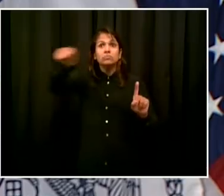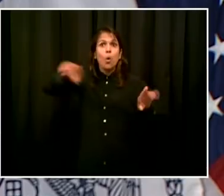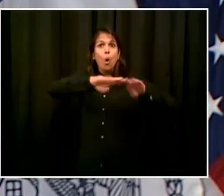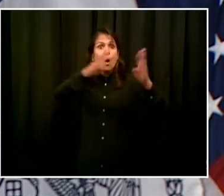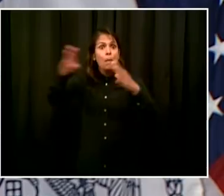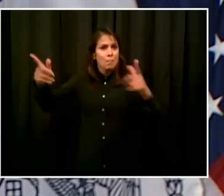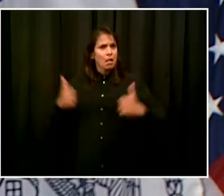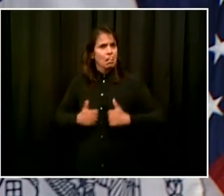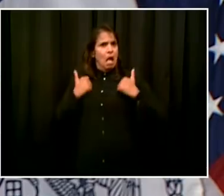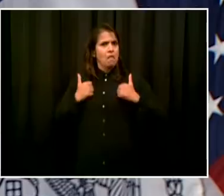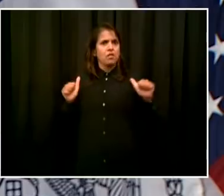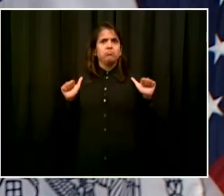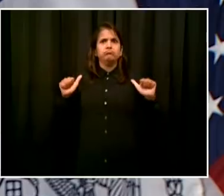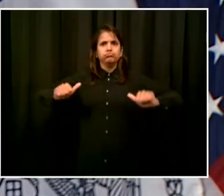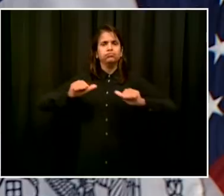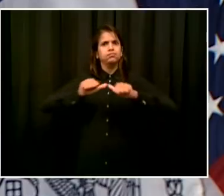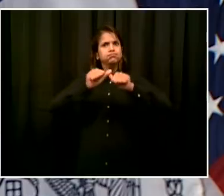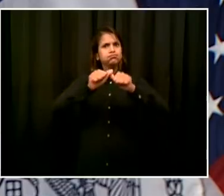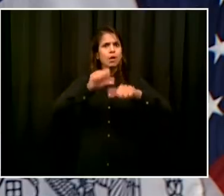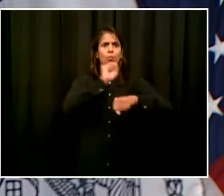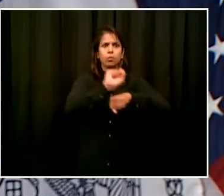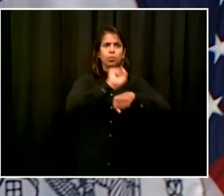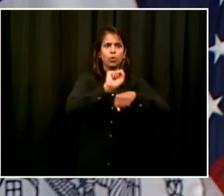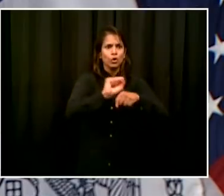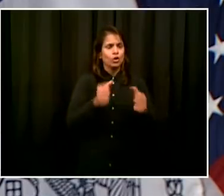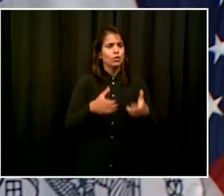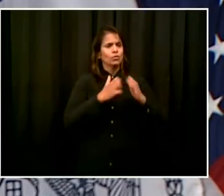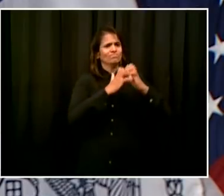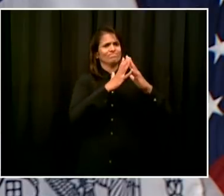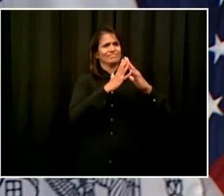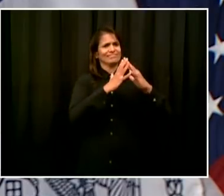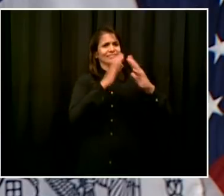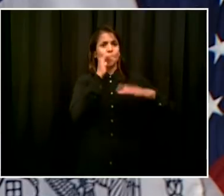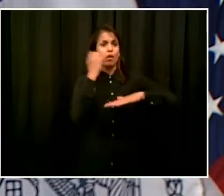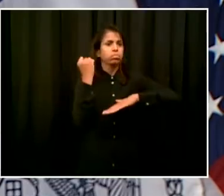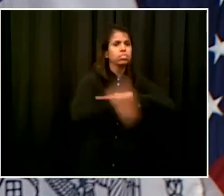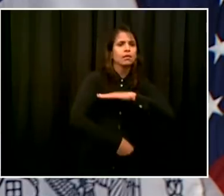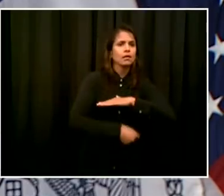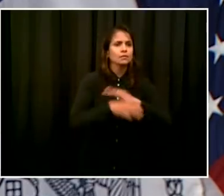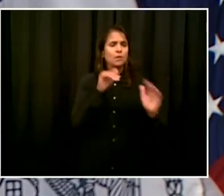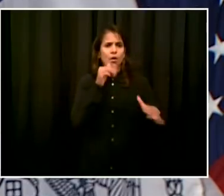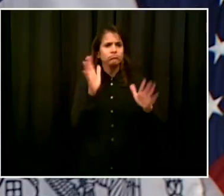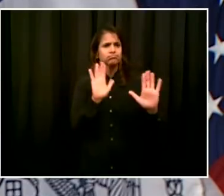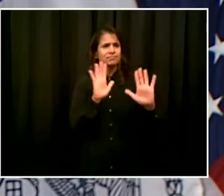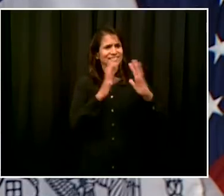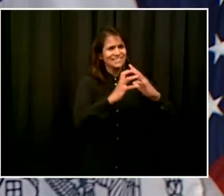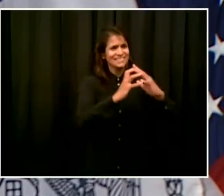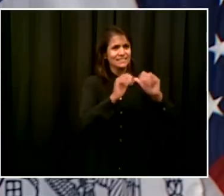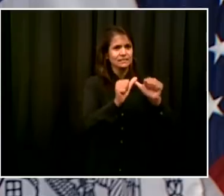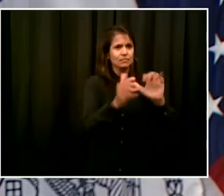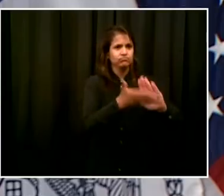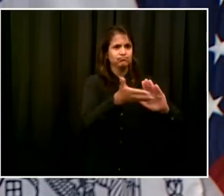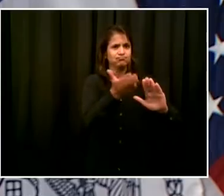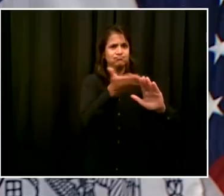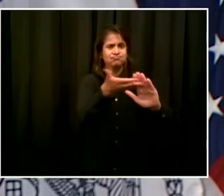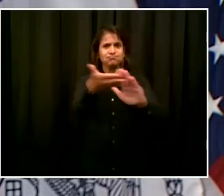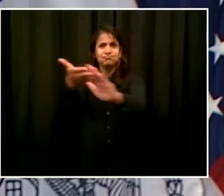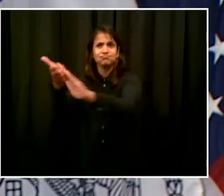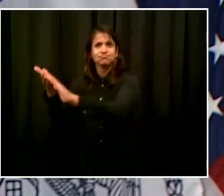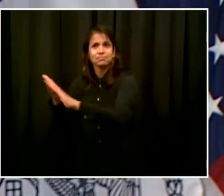REAYLL TOUGH ON FOLKS WHO OWN RESTAURANTS AND PUT THEIR LIFE INTO THOSE RESTAURANTS. IT'S BEEN REALLY TOUGH ON THE PEOPLE WHO WORK FOR THEM AND TRYINTG O ETG ETHIR LIVELIHOODS BACK. WE ARE WORKING